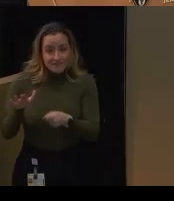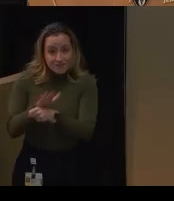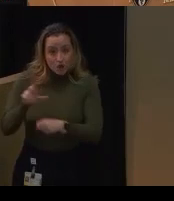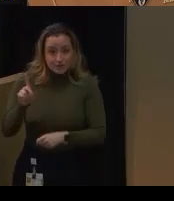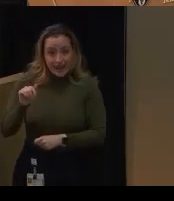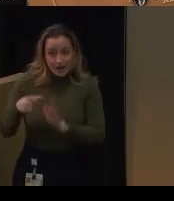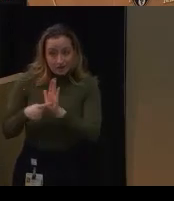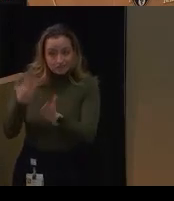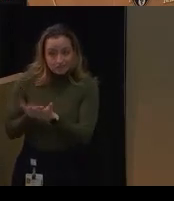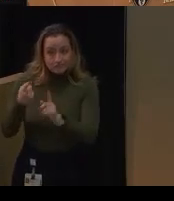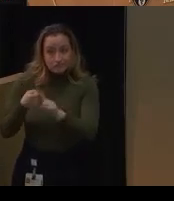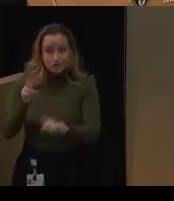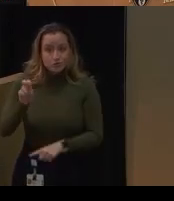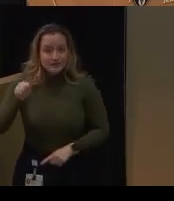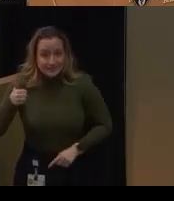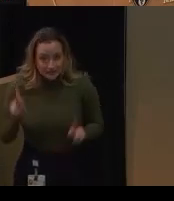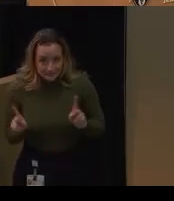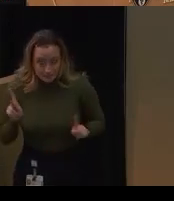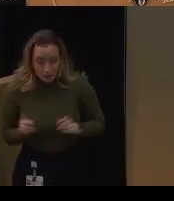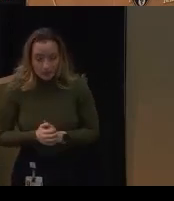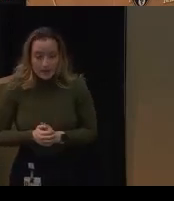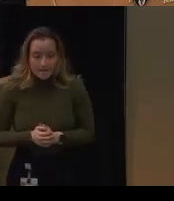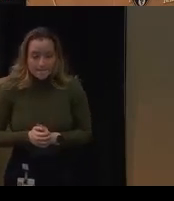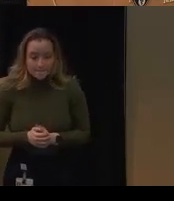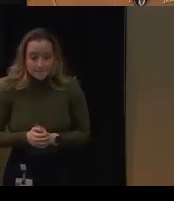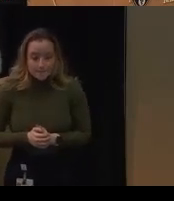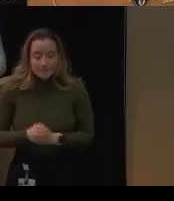happy to tell you more about why attrition was so high a lot of it had to do with covid though